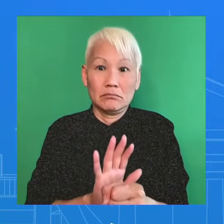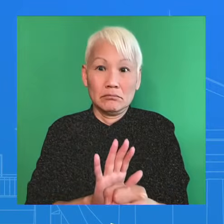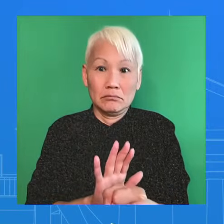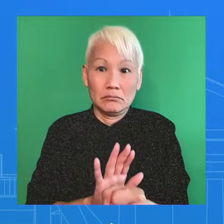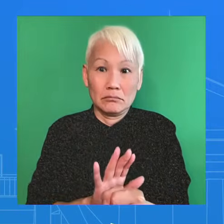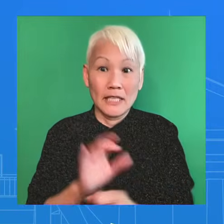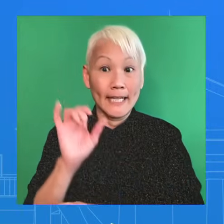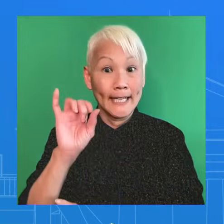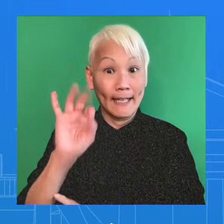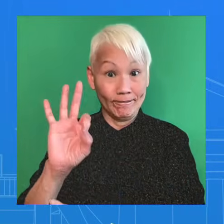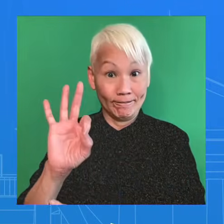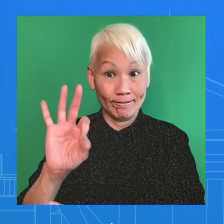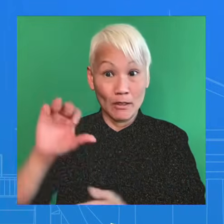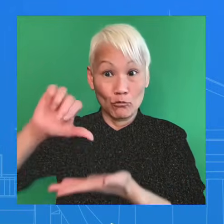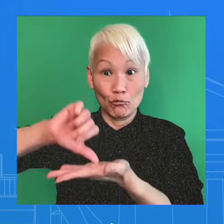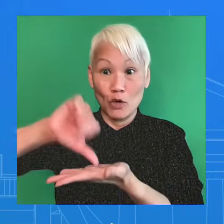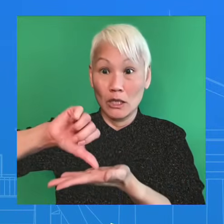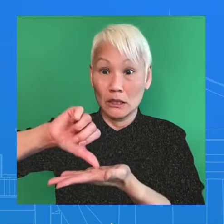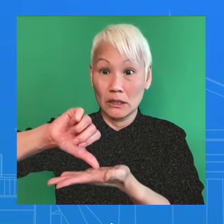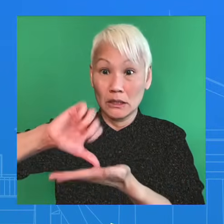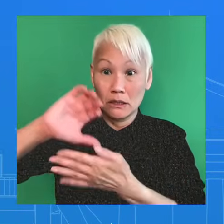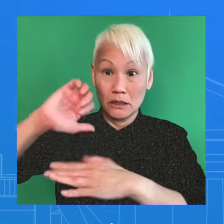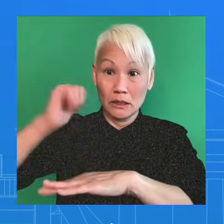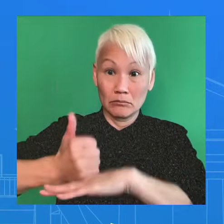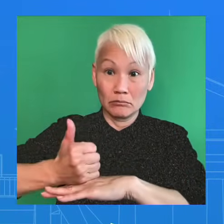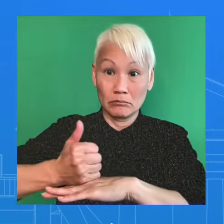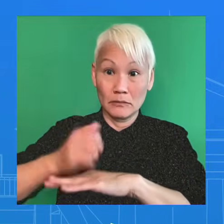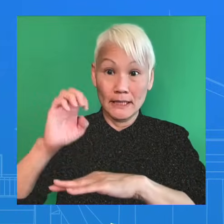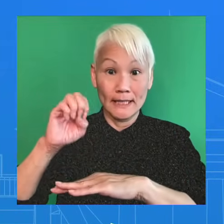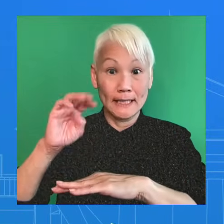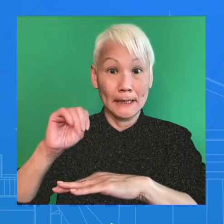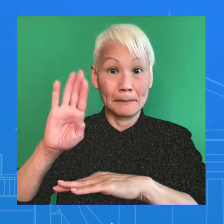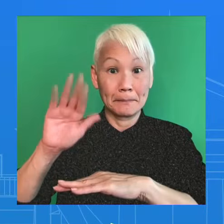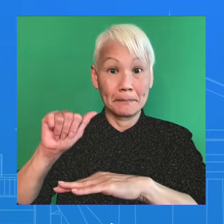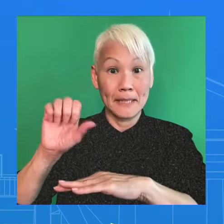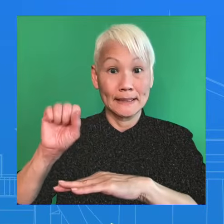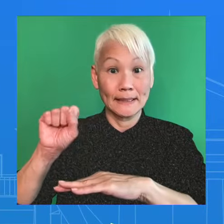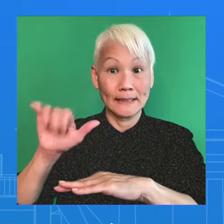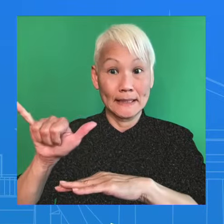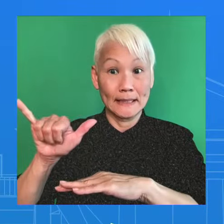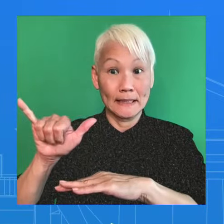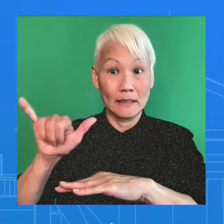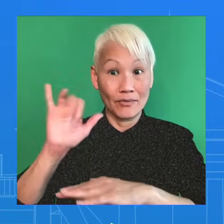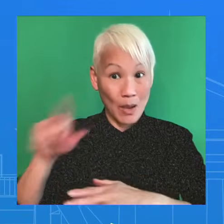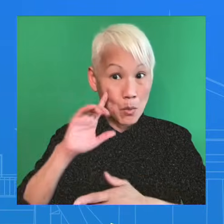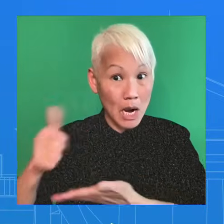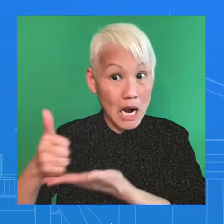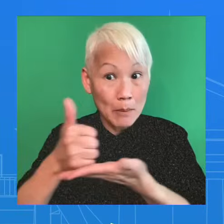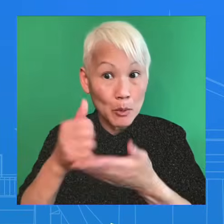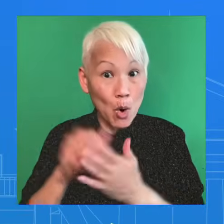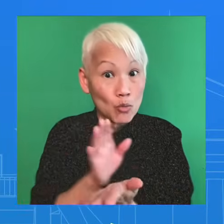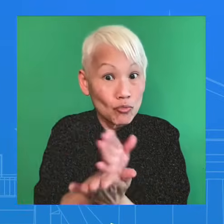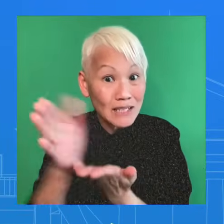can help increase transparency of what they're doing and why, if it can de-escalate tensions,